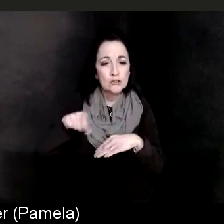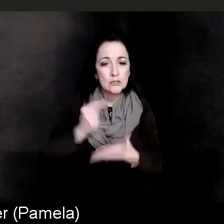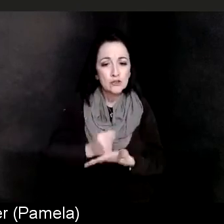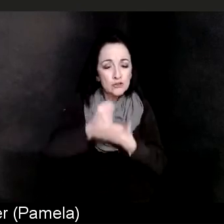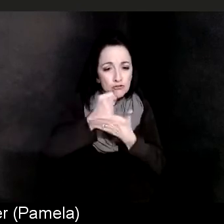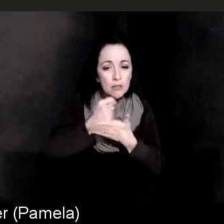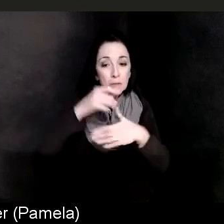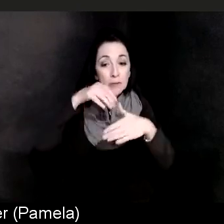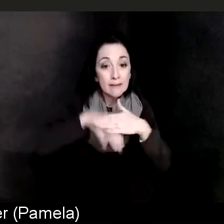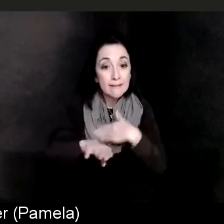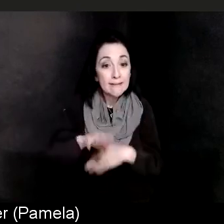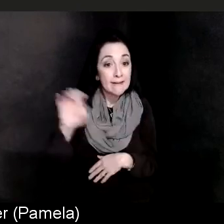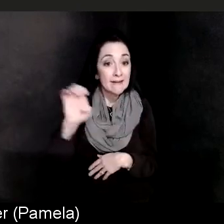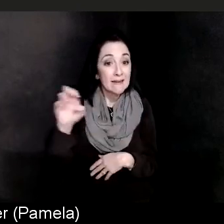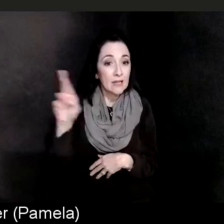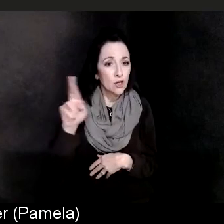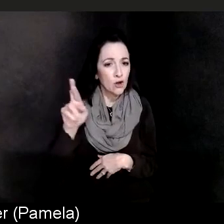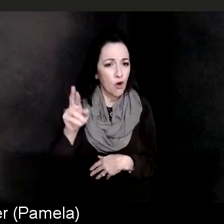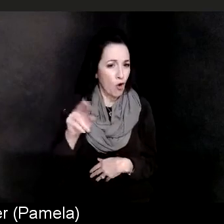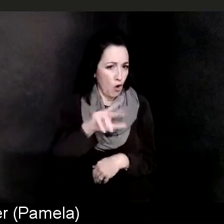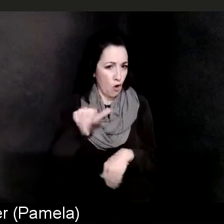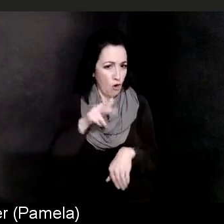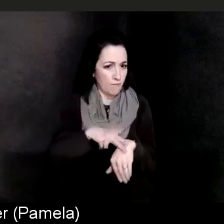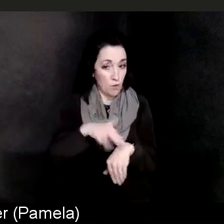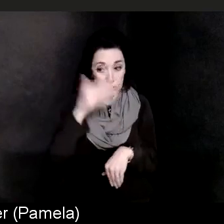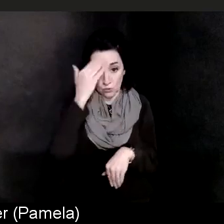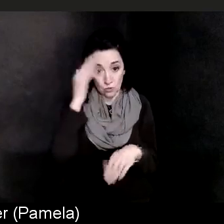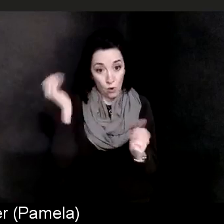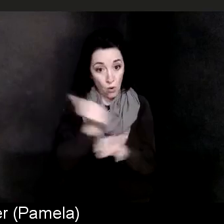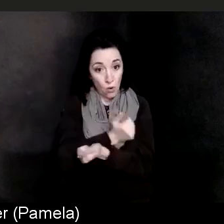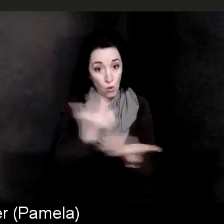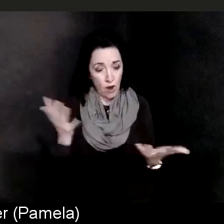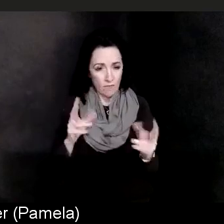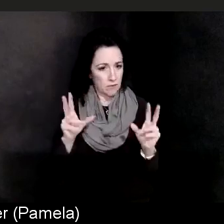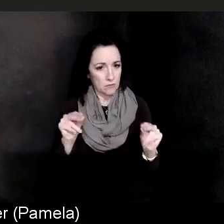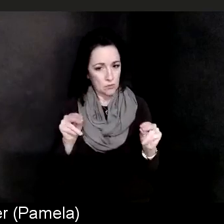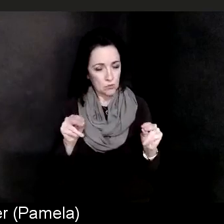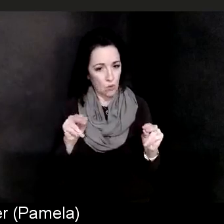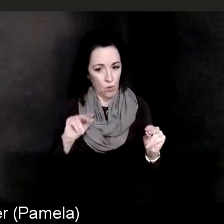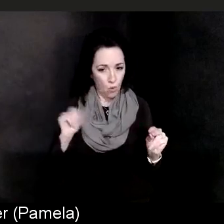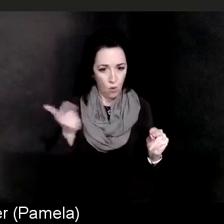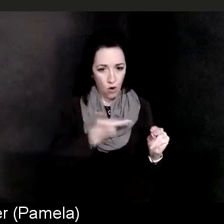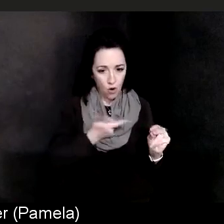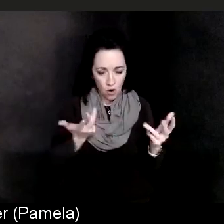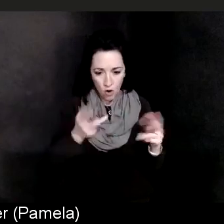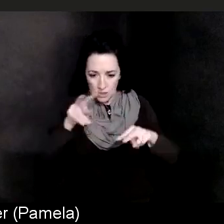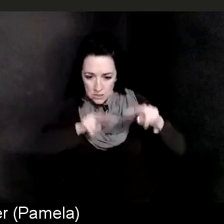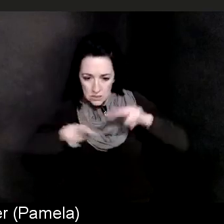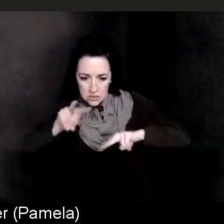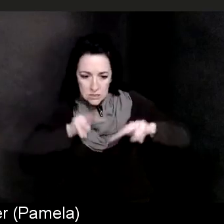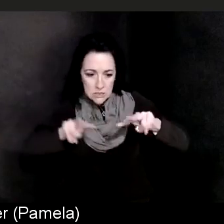there is some level of uncertainty that we all feel, you know, medicine is not an exact science